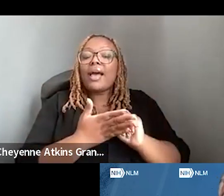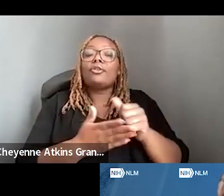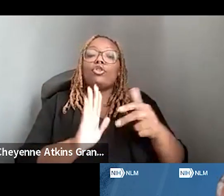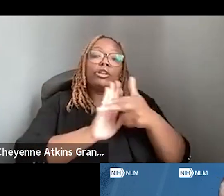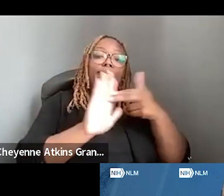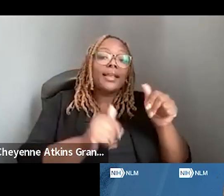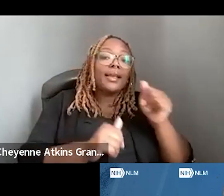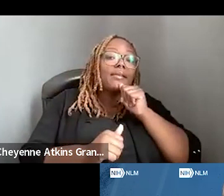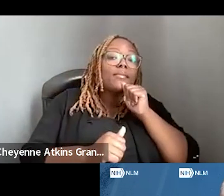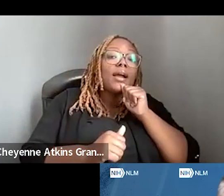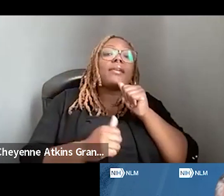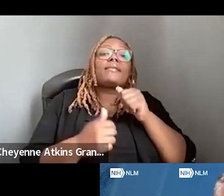We only pull the things that you've marked as public.